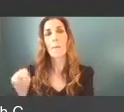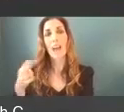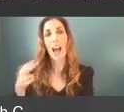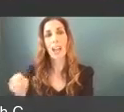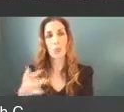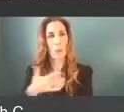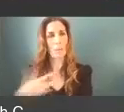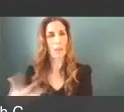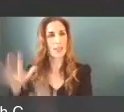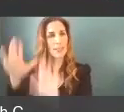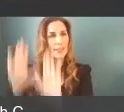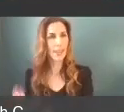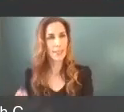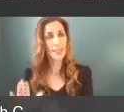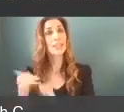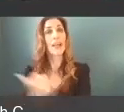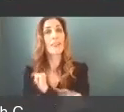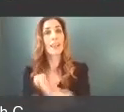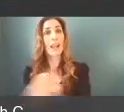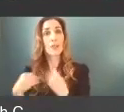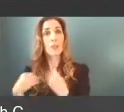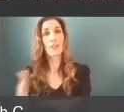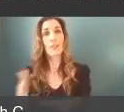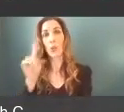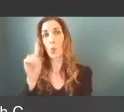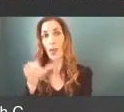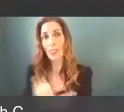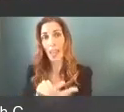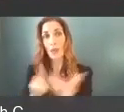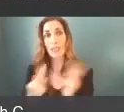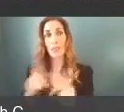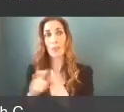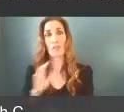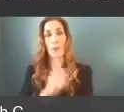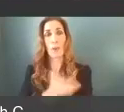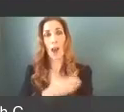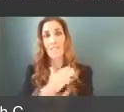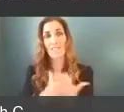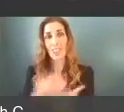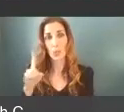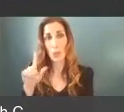the county is providing 1,000 individuals from our Phase 1A pre-registrant list.